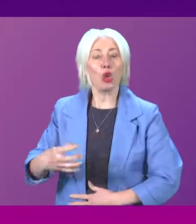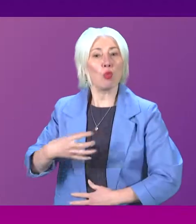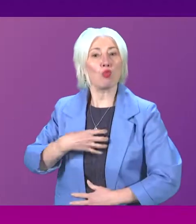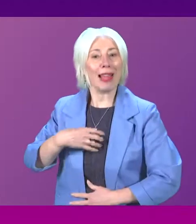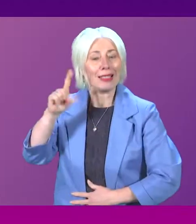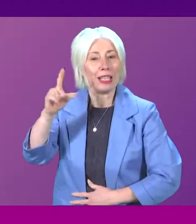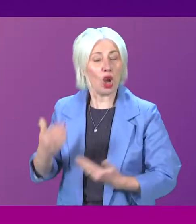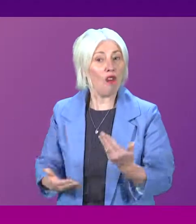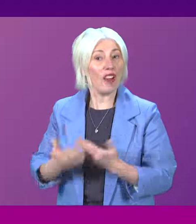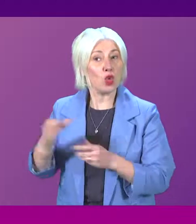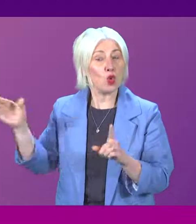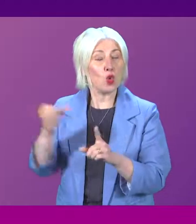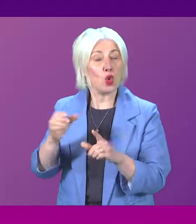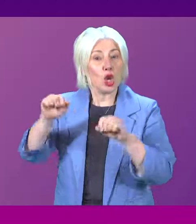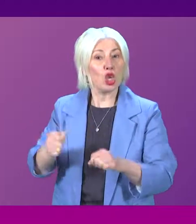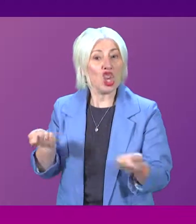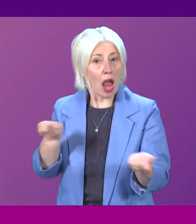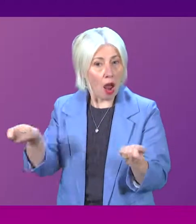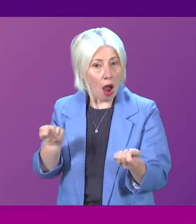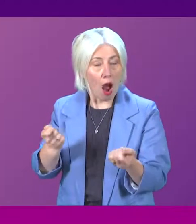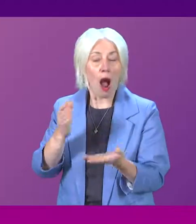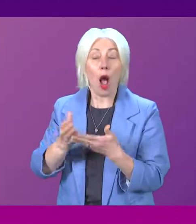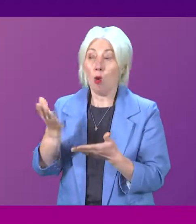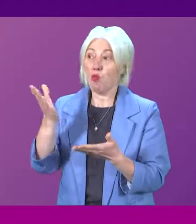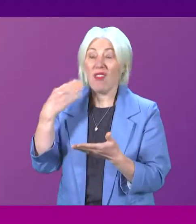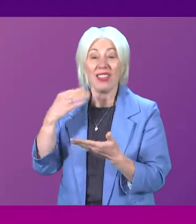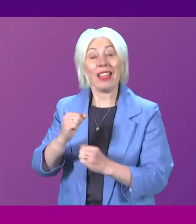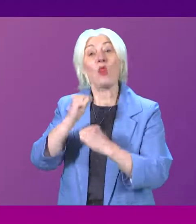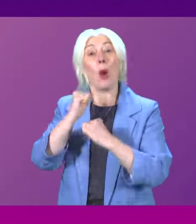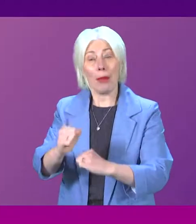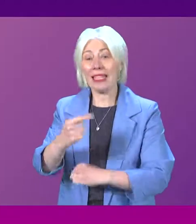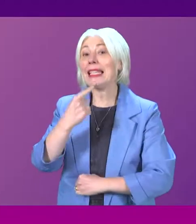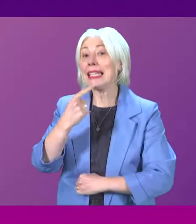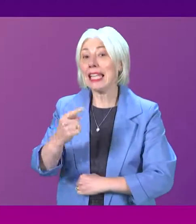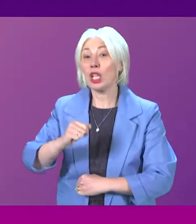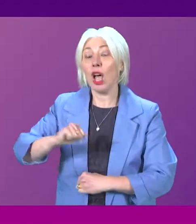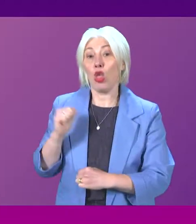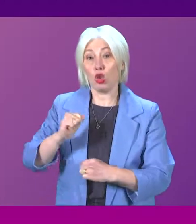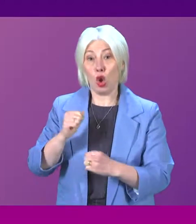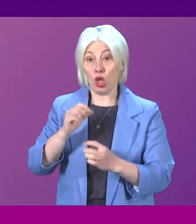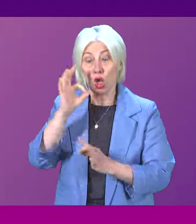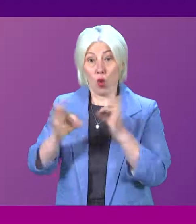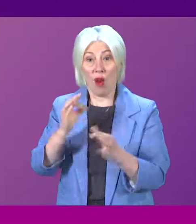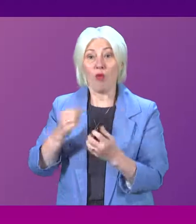judicial chair, in line with our previous commitment to having the Scottish inquiry led by a judge.